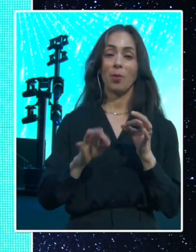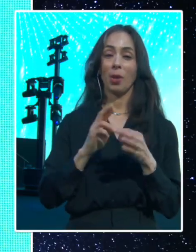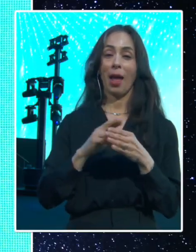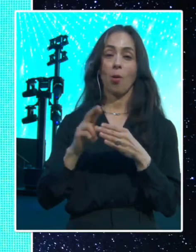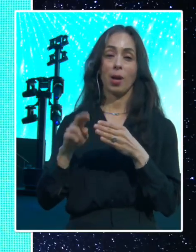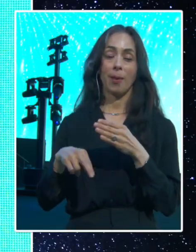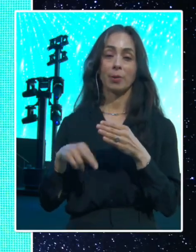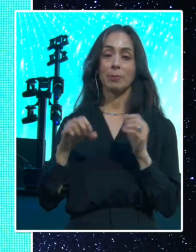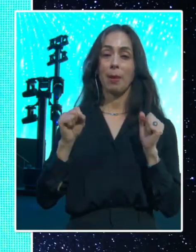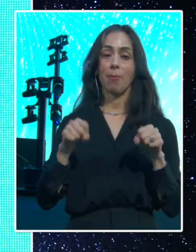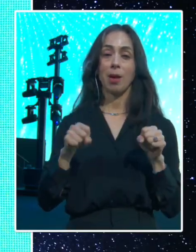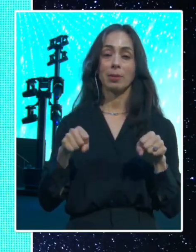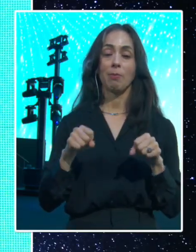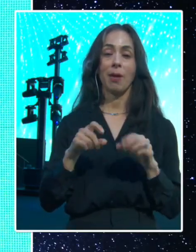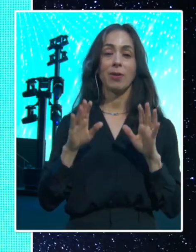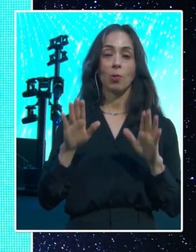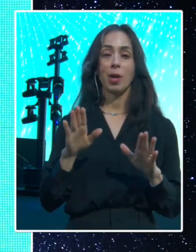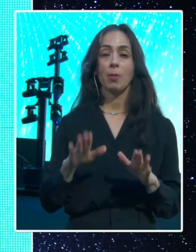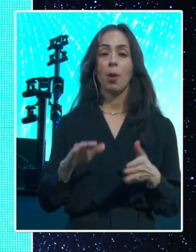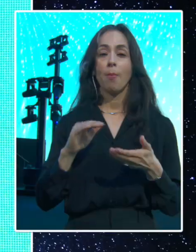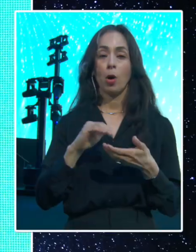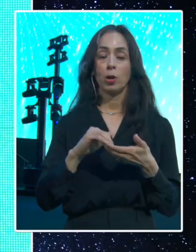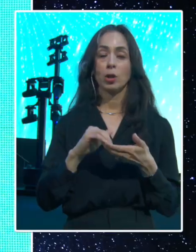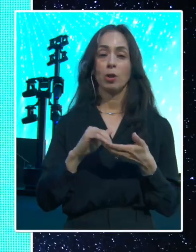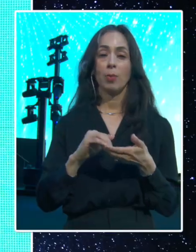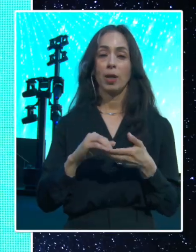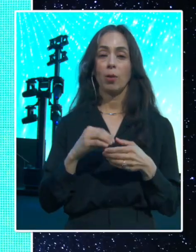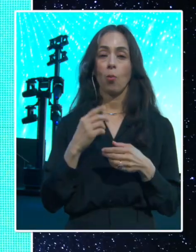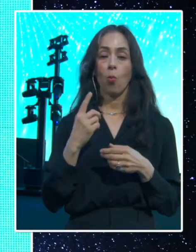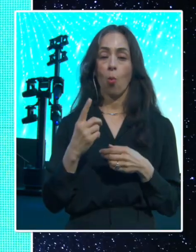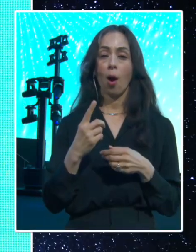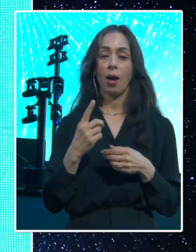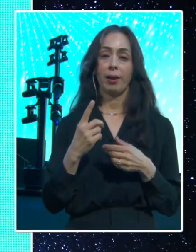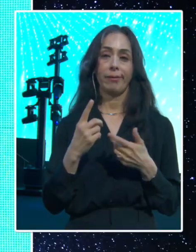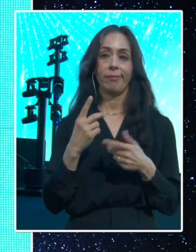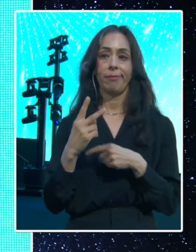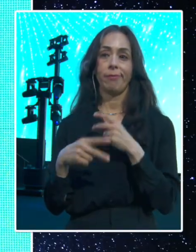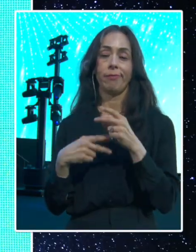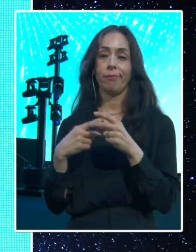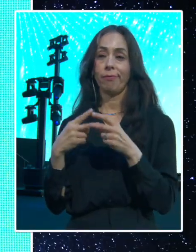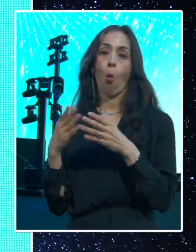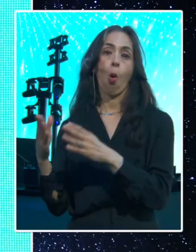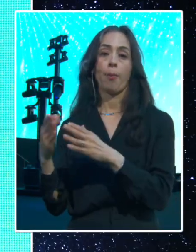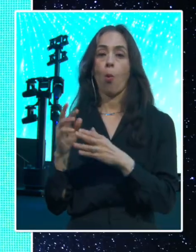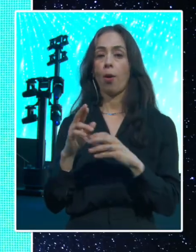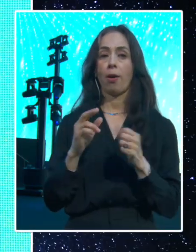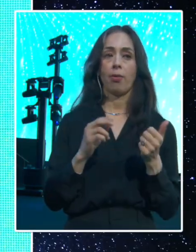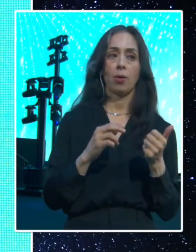every simple outcome was made possible by the incredible partnership in one form or another.